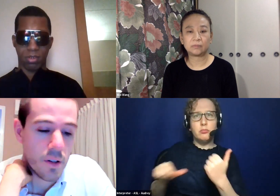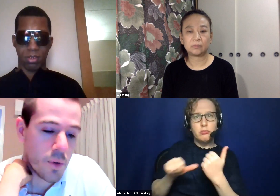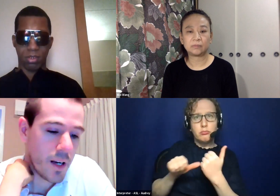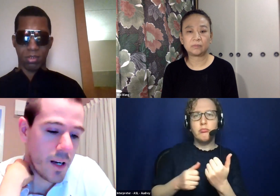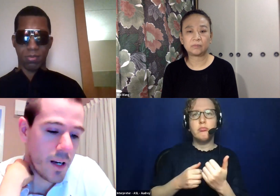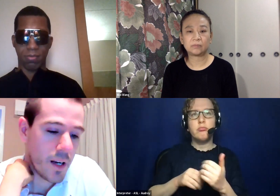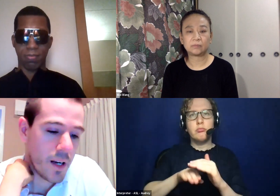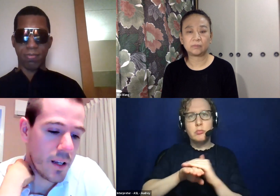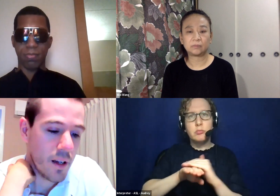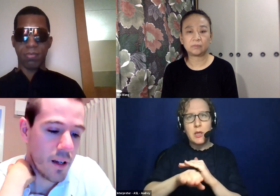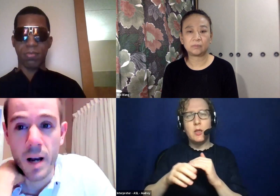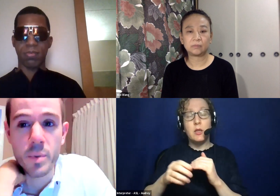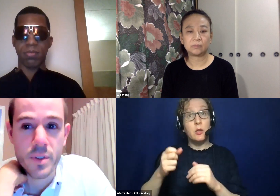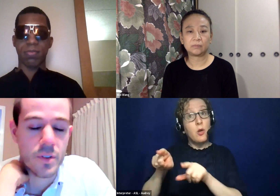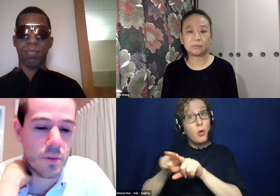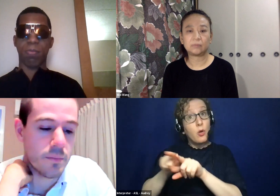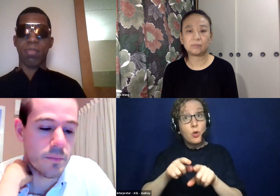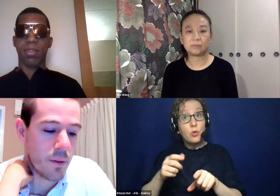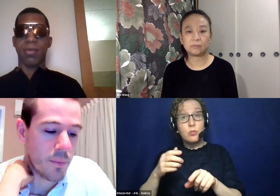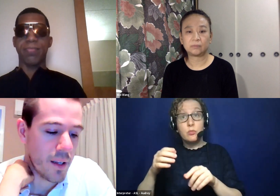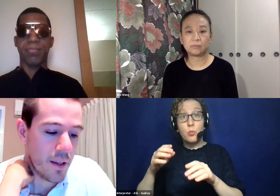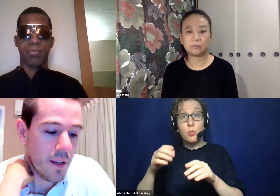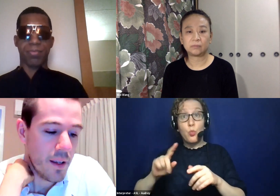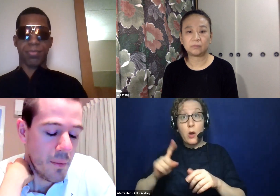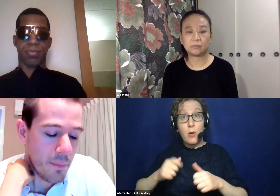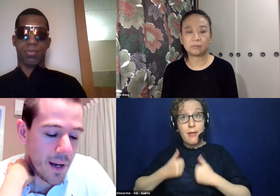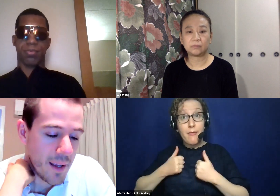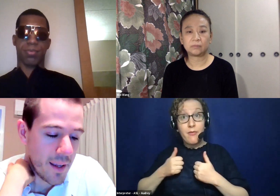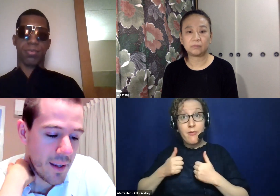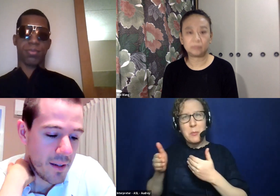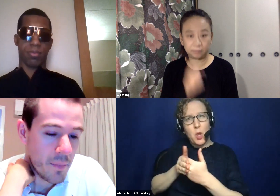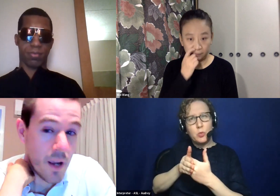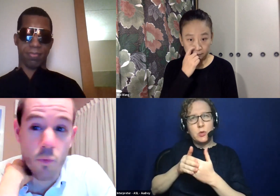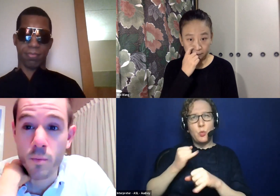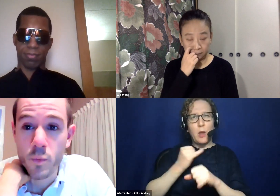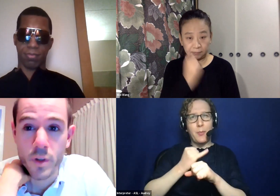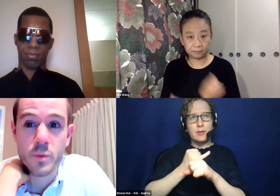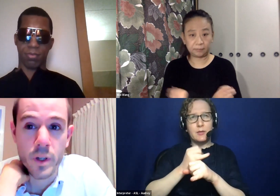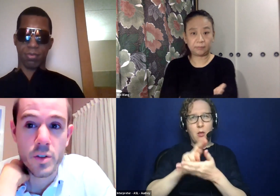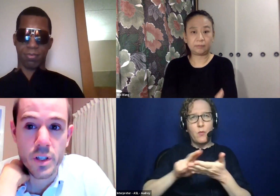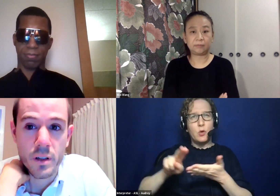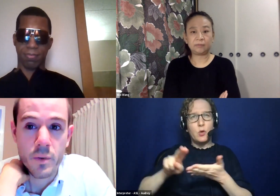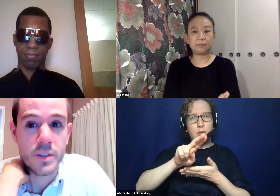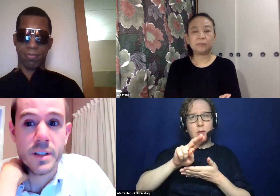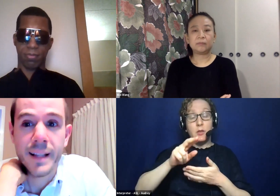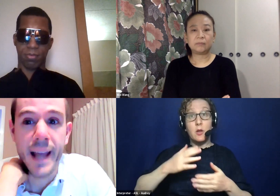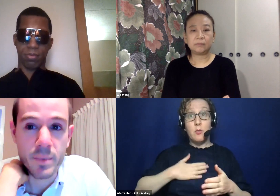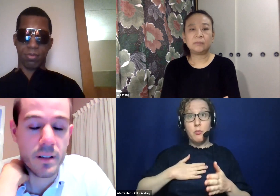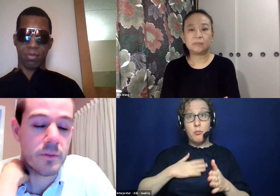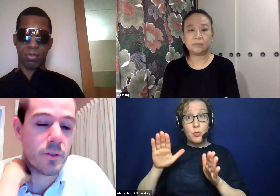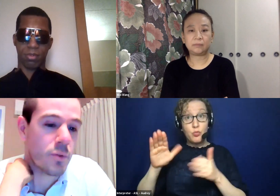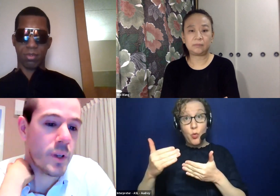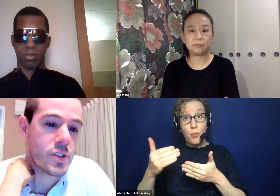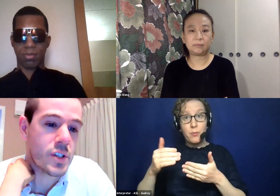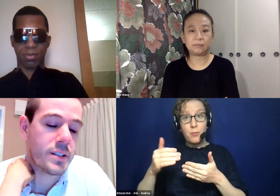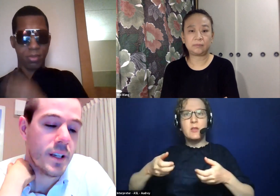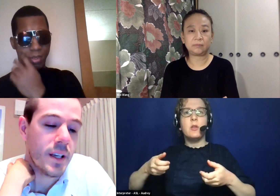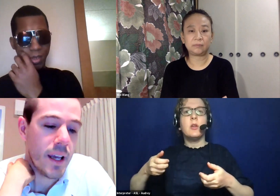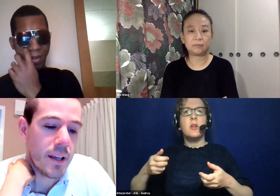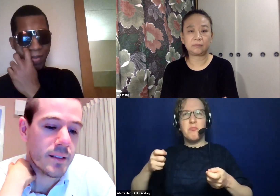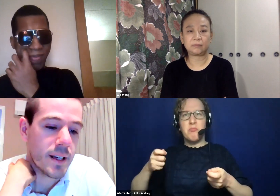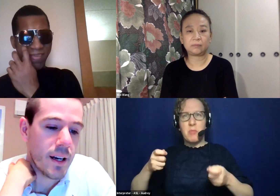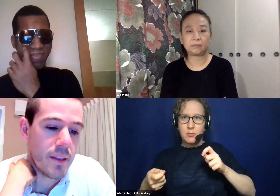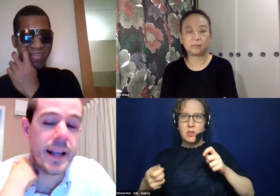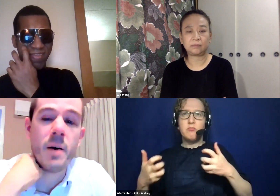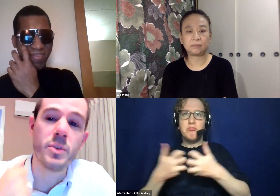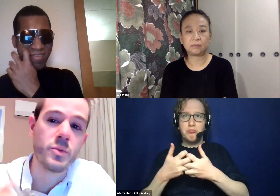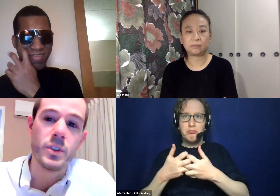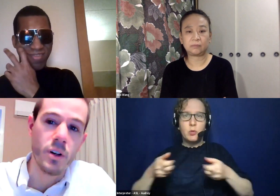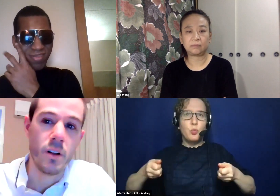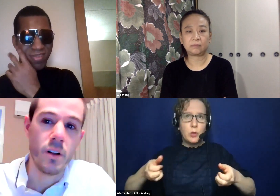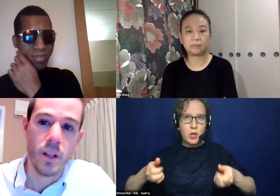to live. Where I live, I live on campus so my room was wheelchair was adapted for wheelchairs,